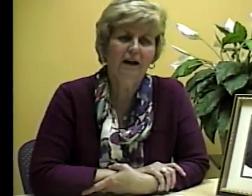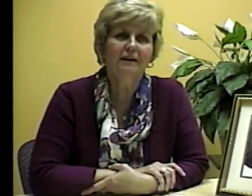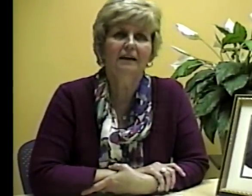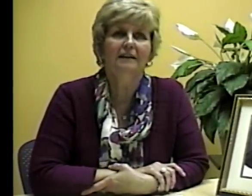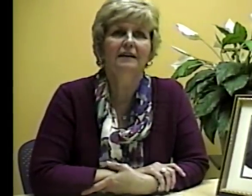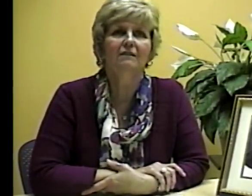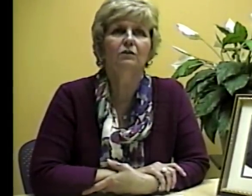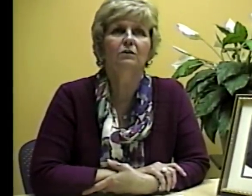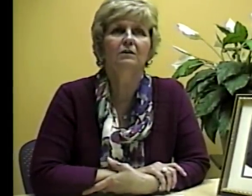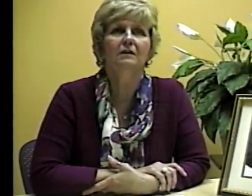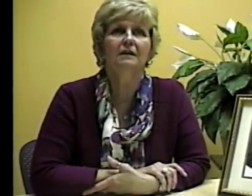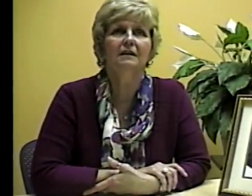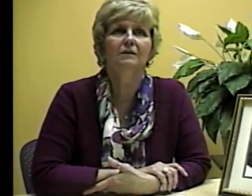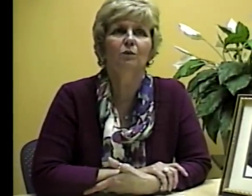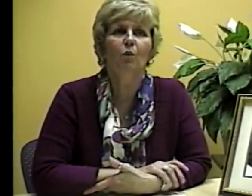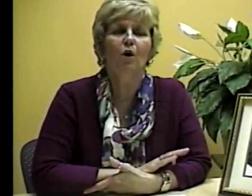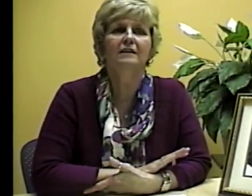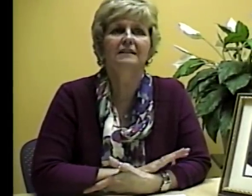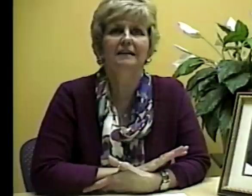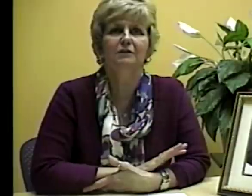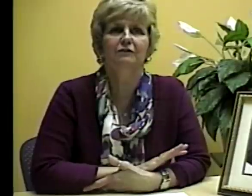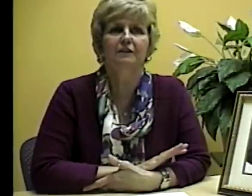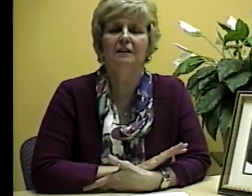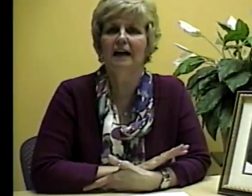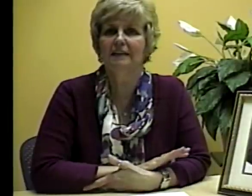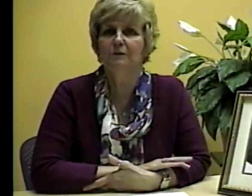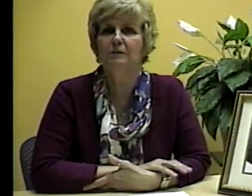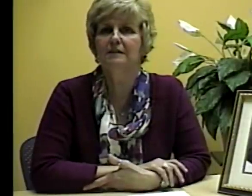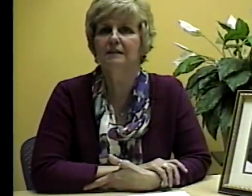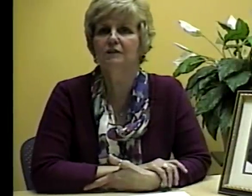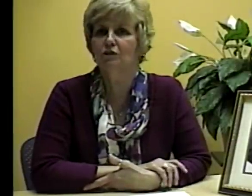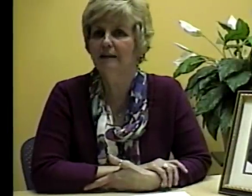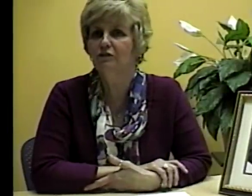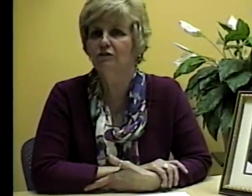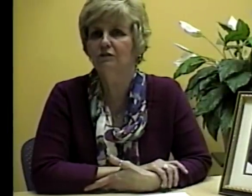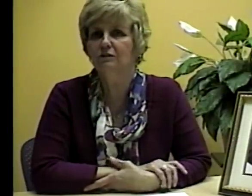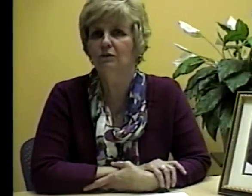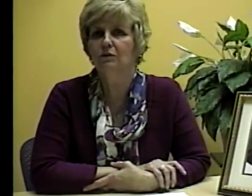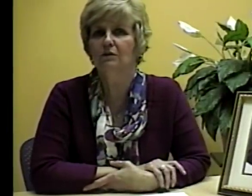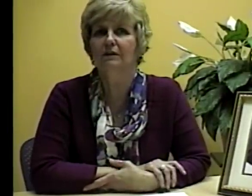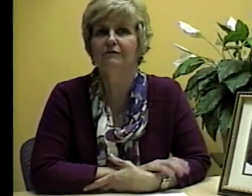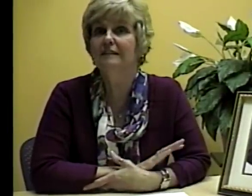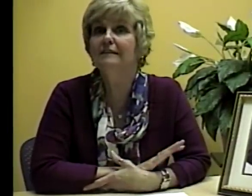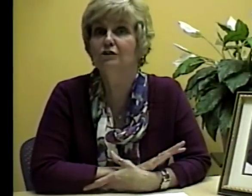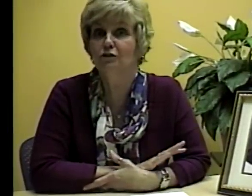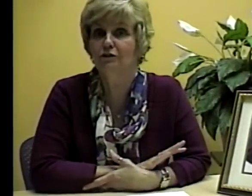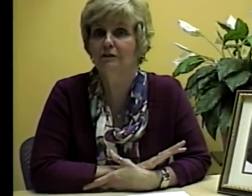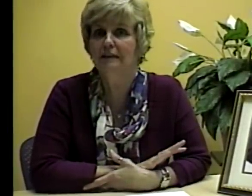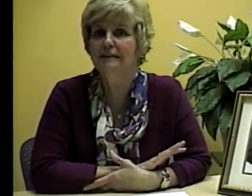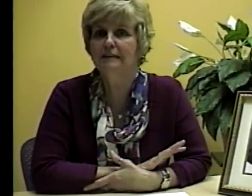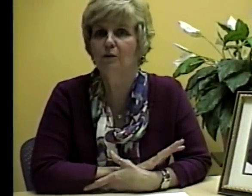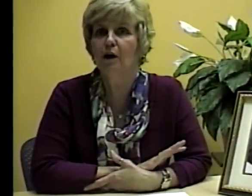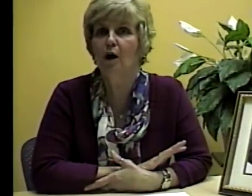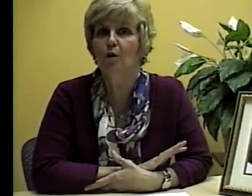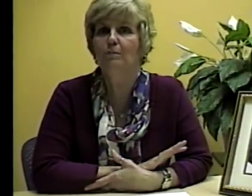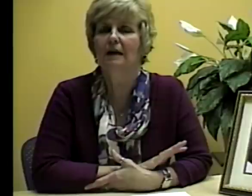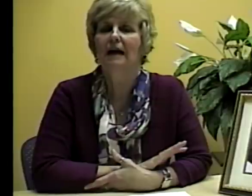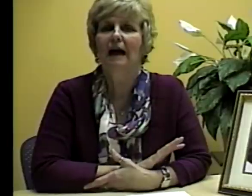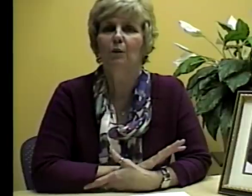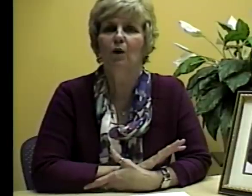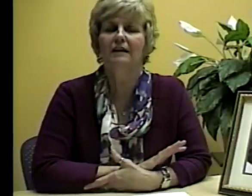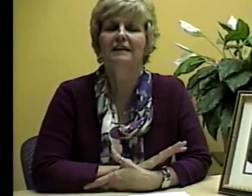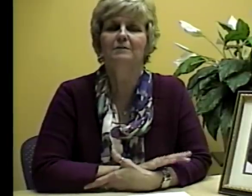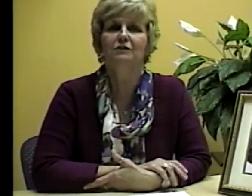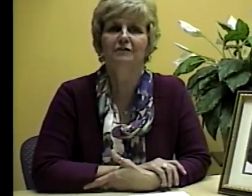I never wanted him to feel like he was a stranger or visitor in his own home. I wanted him to